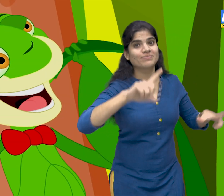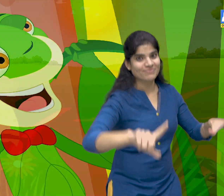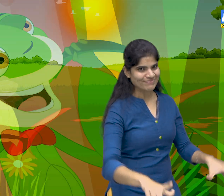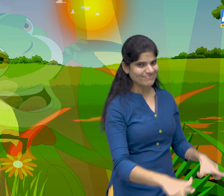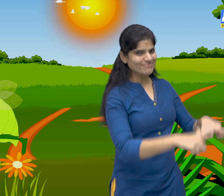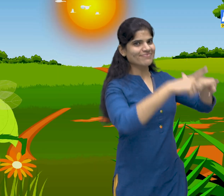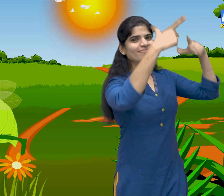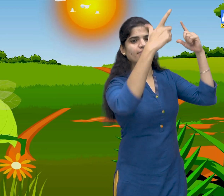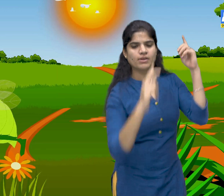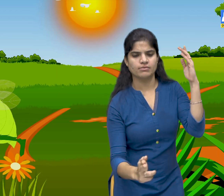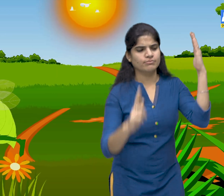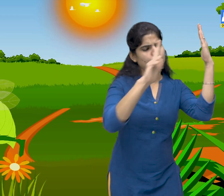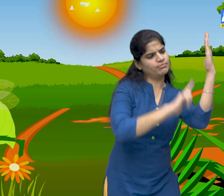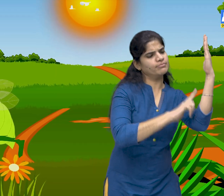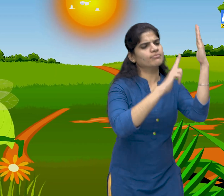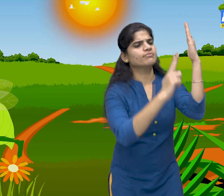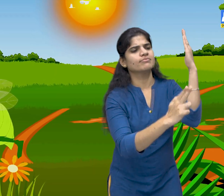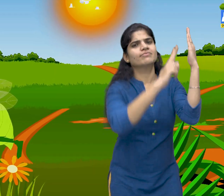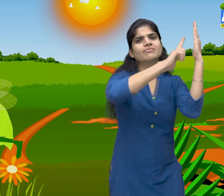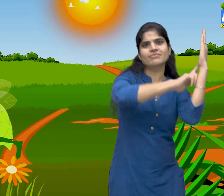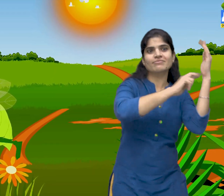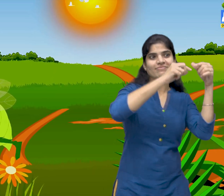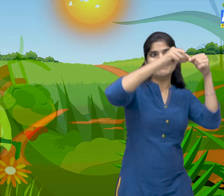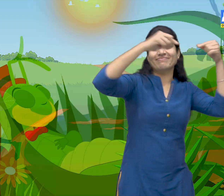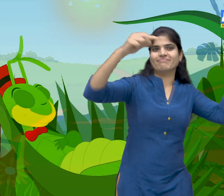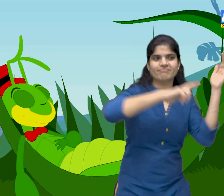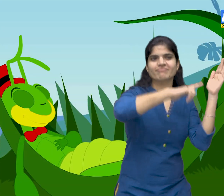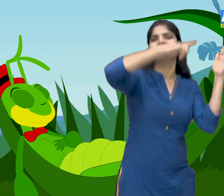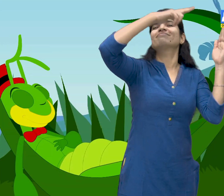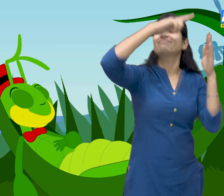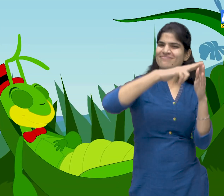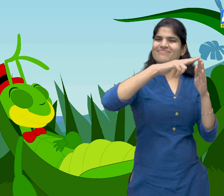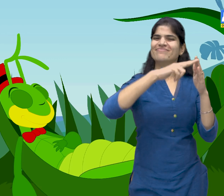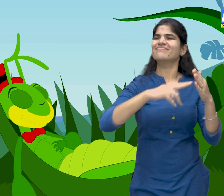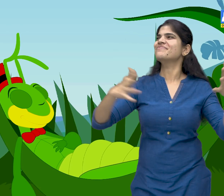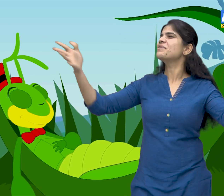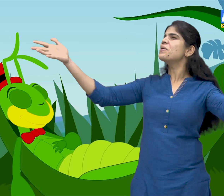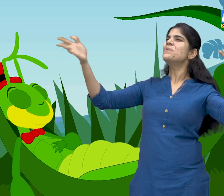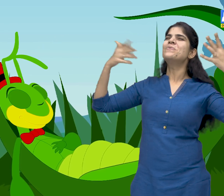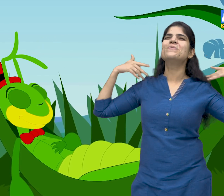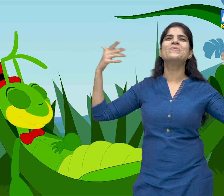There was a tree. The grasshopper hopped and climbed the branch of the tree and started